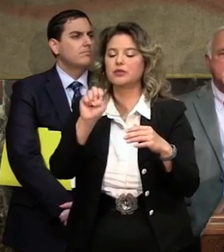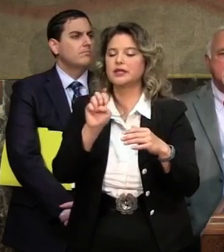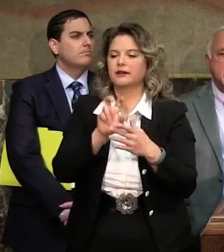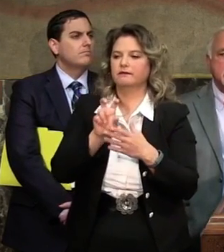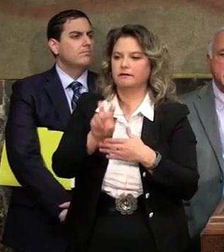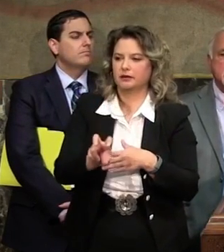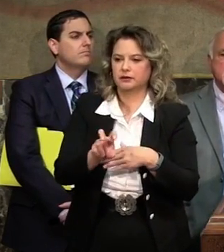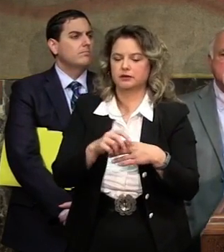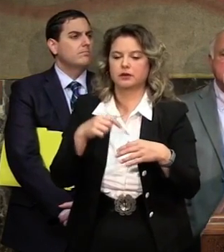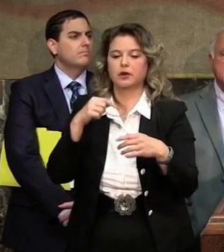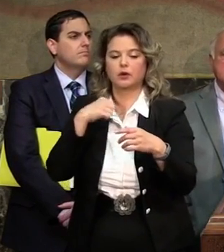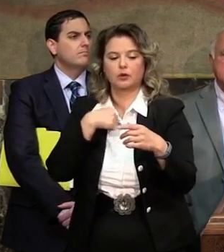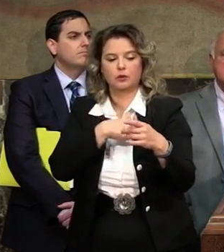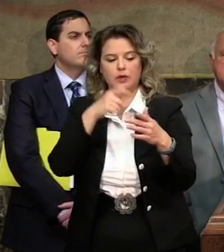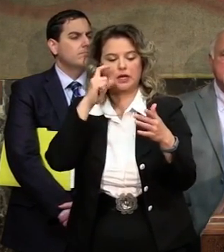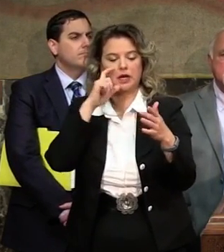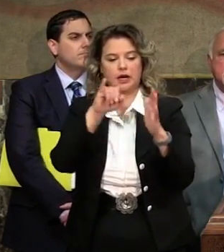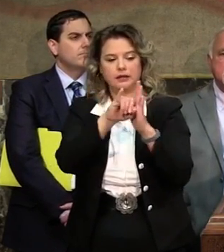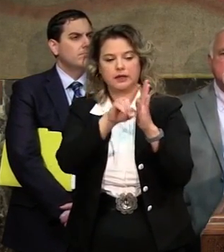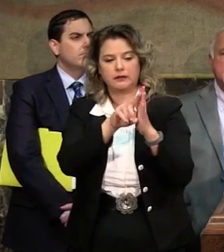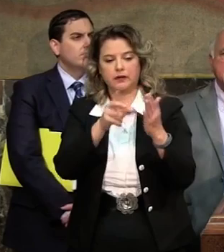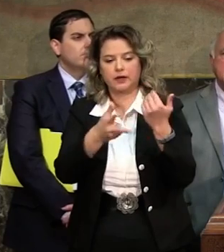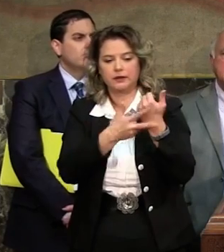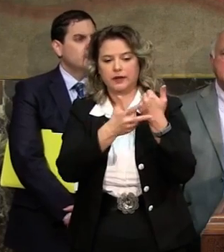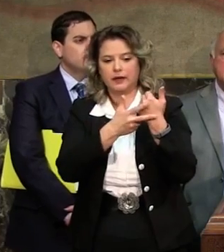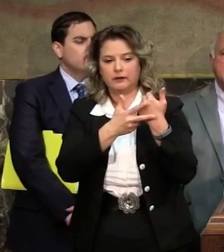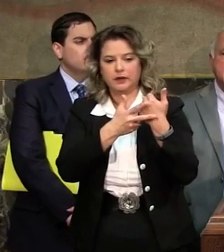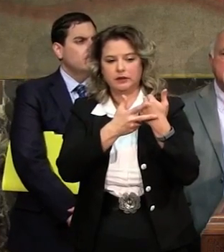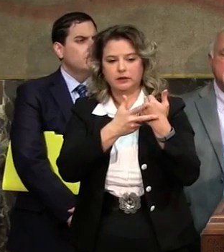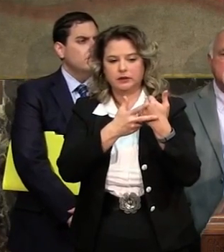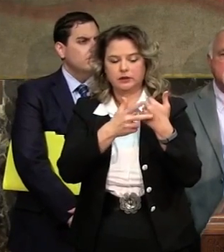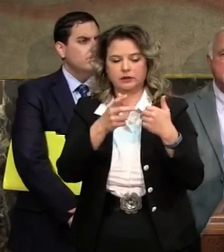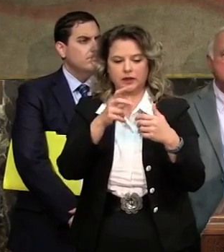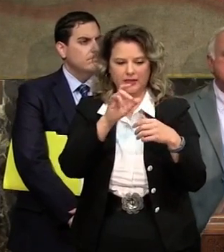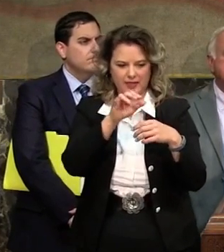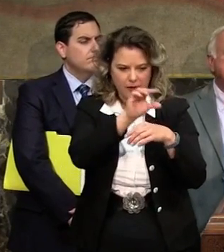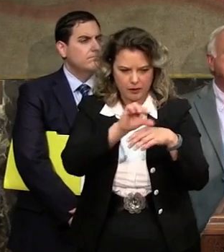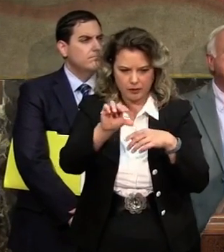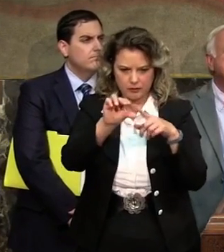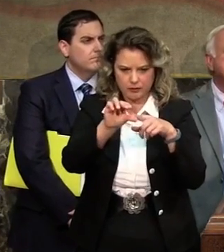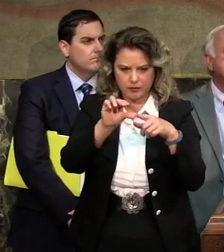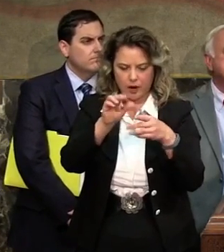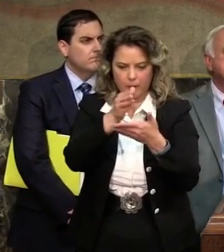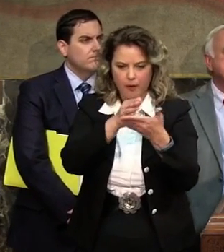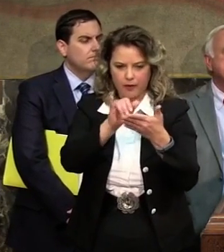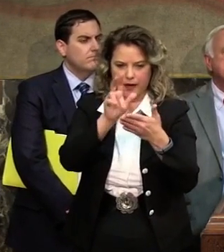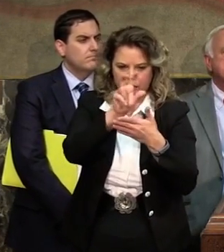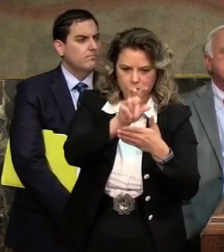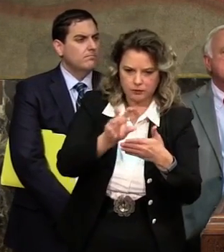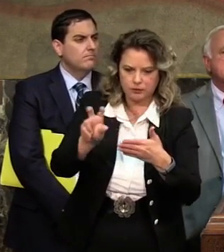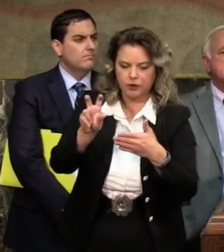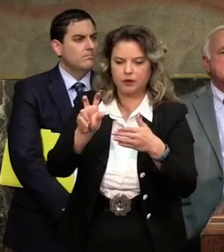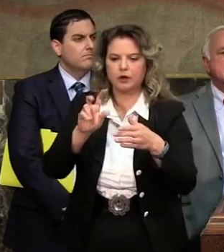identify savings we have to reinvestment part of that's that part of that will go to increasing the per diem in exchange